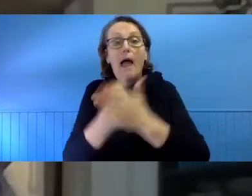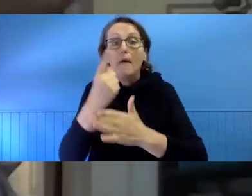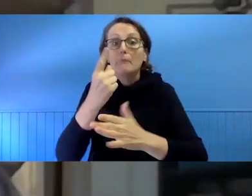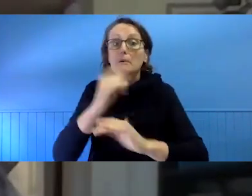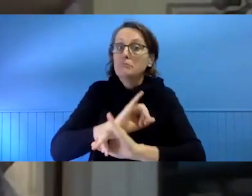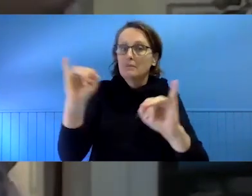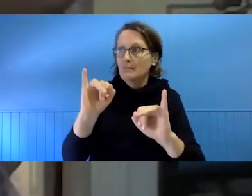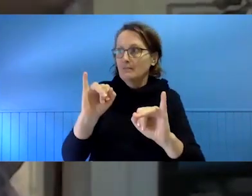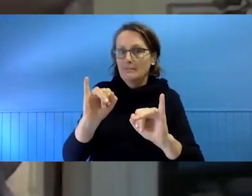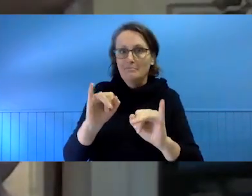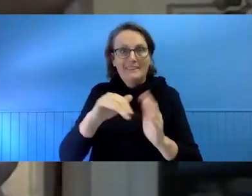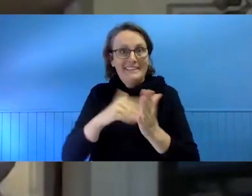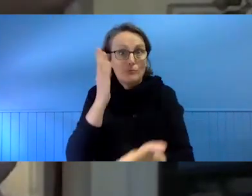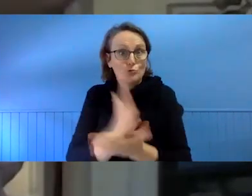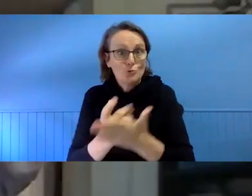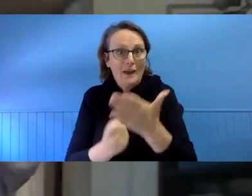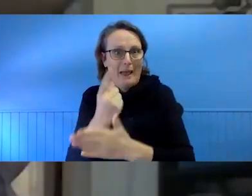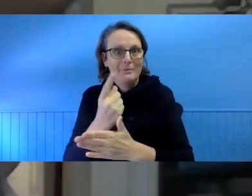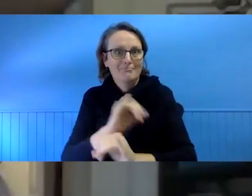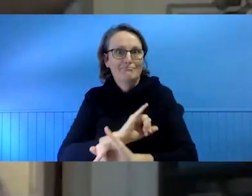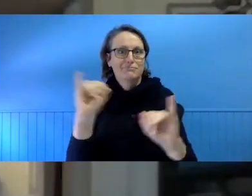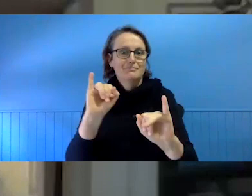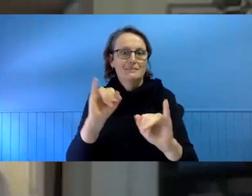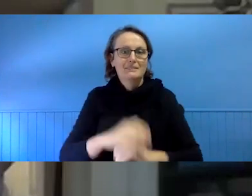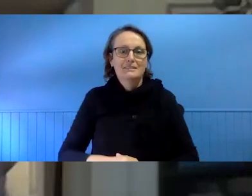the midst of a crisis, and rather than stepping out and pretending